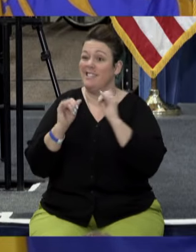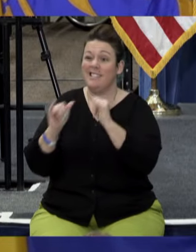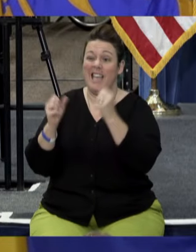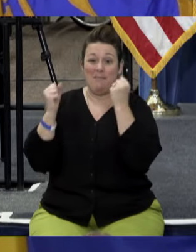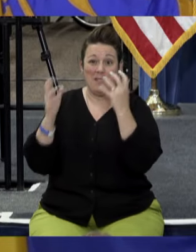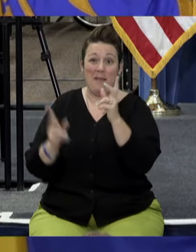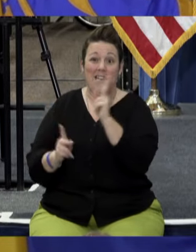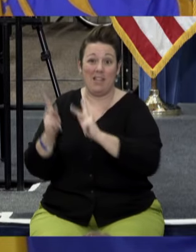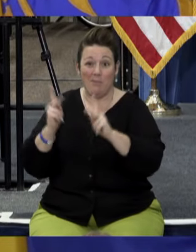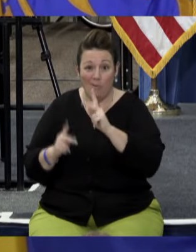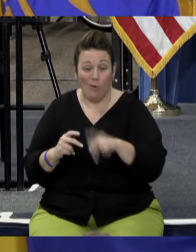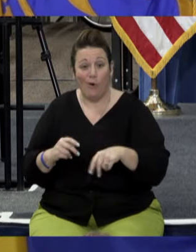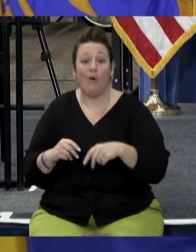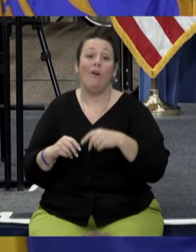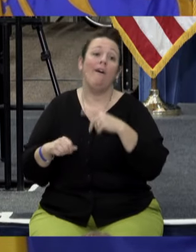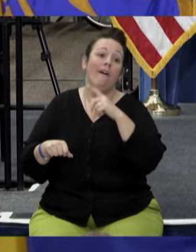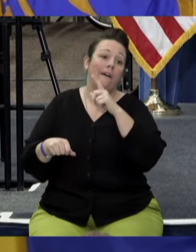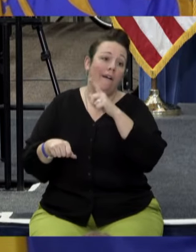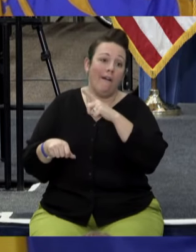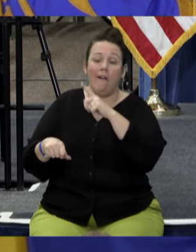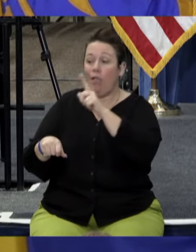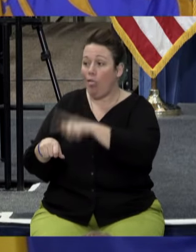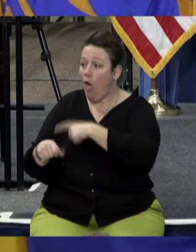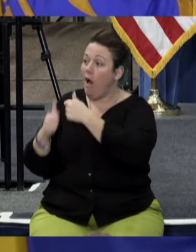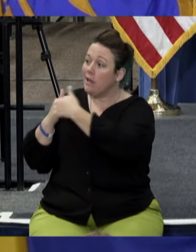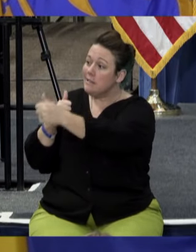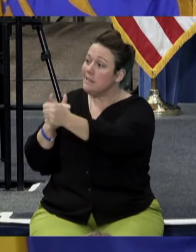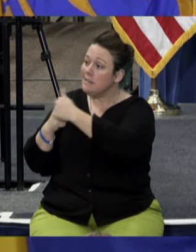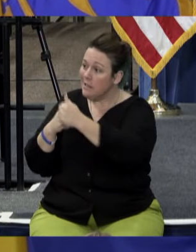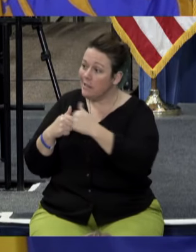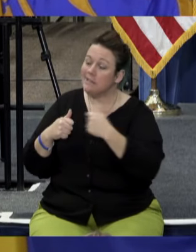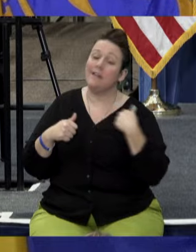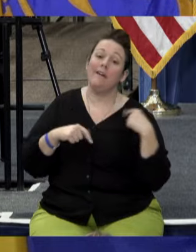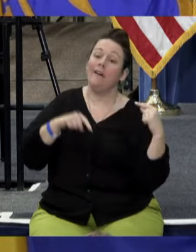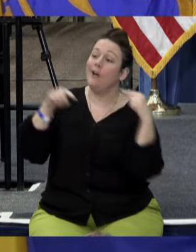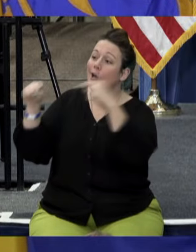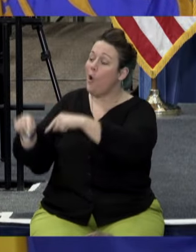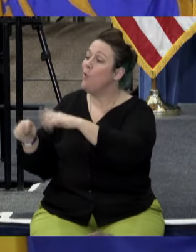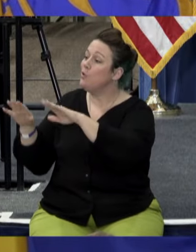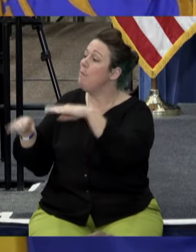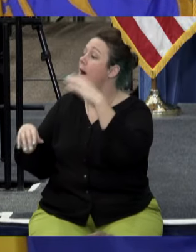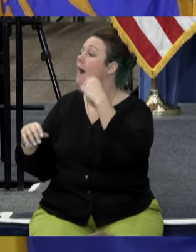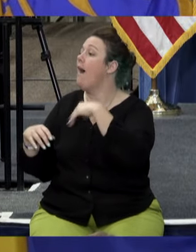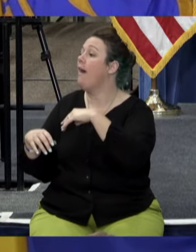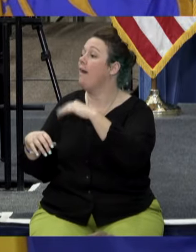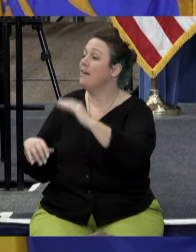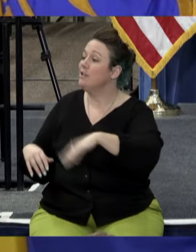caregiving, going home to my childhood home to check on my aging parents, and then the shock of